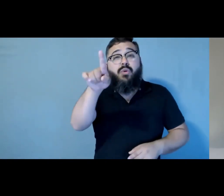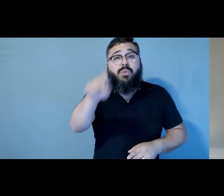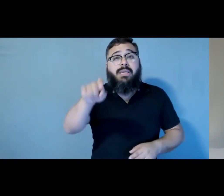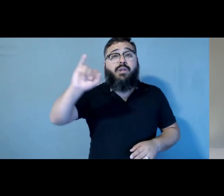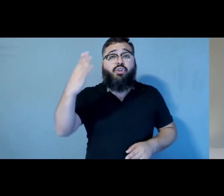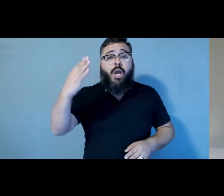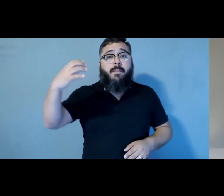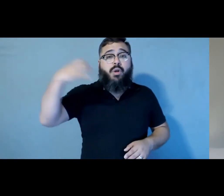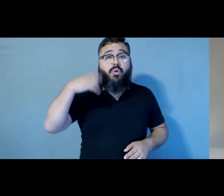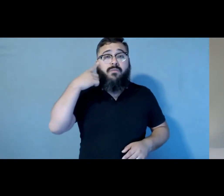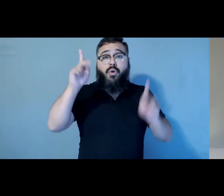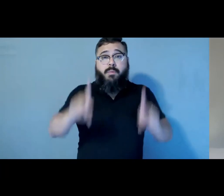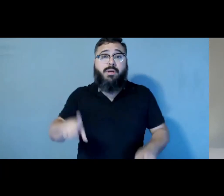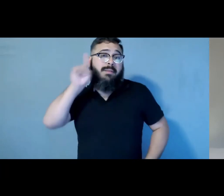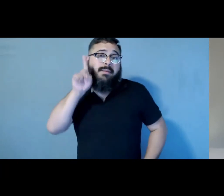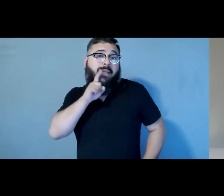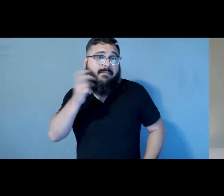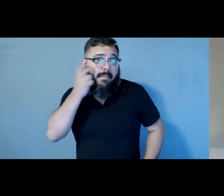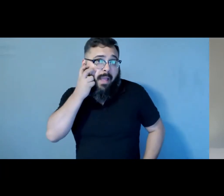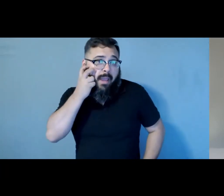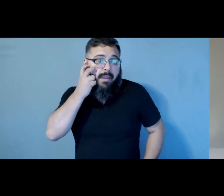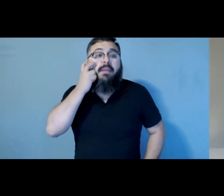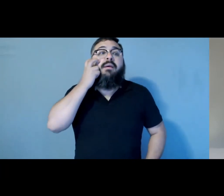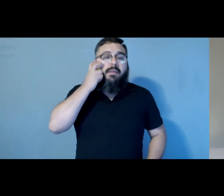for somebody who is deaf blind, there's an email